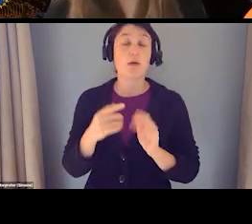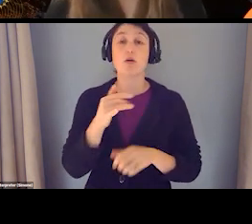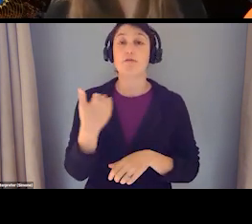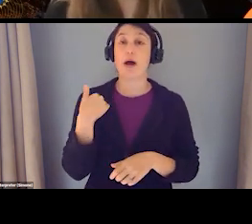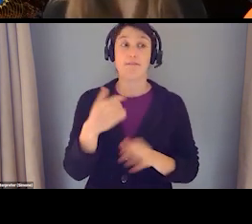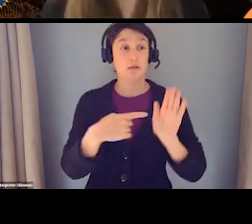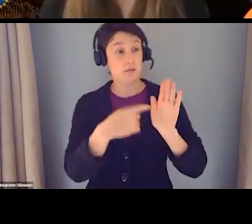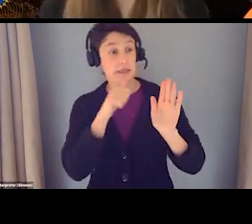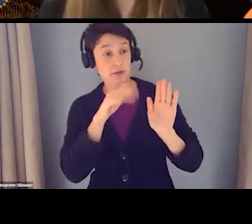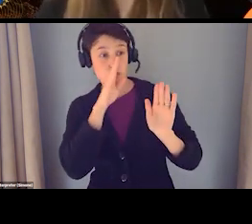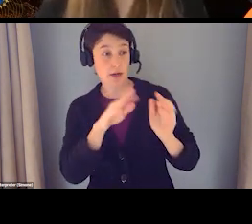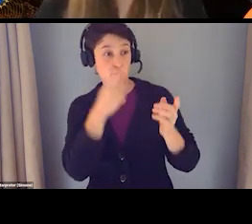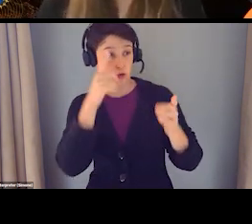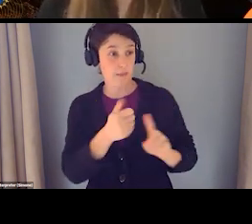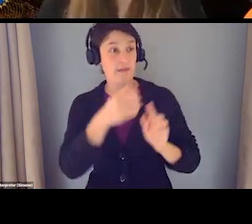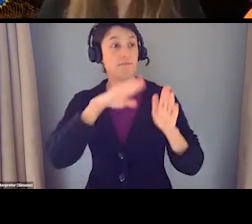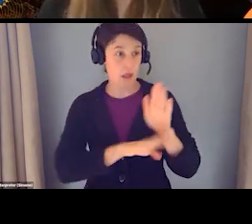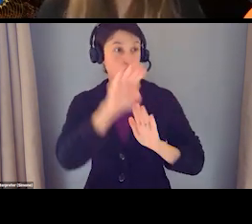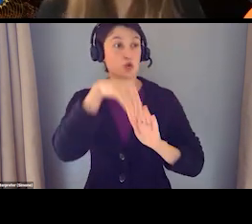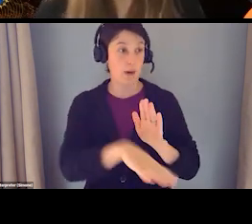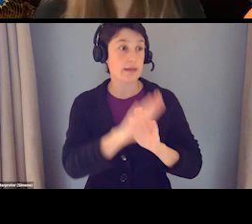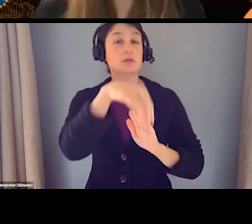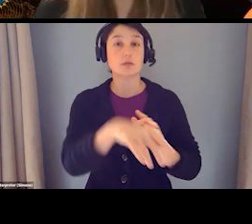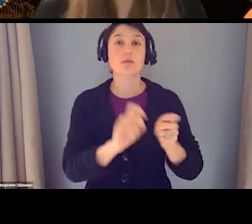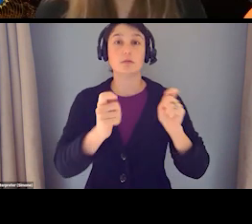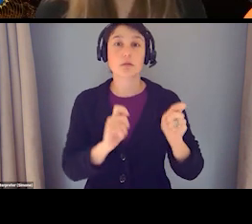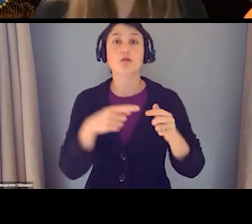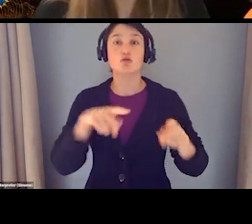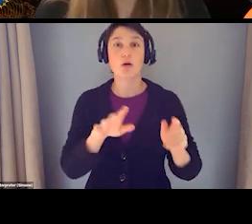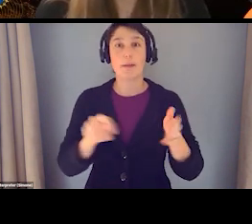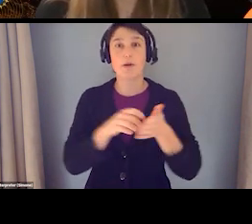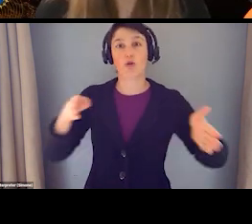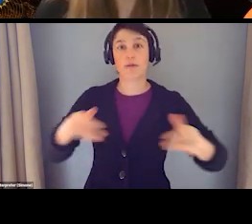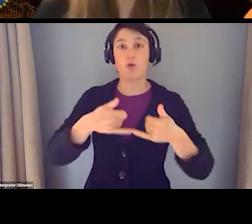of your award, please make sure you're adjusting it appropriately down especially,